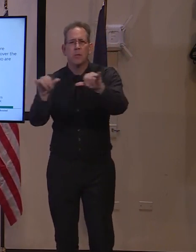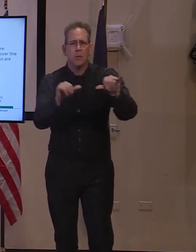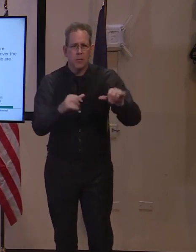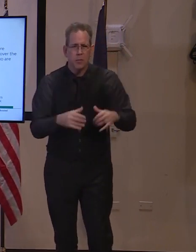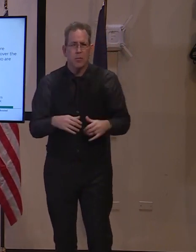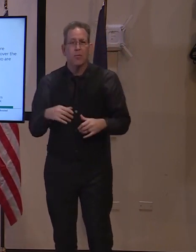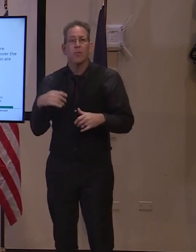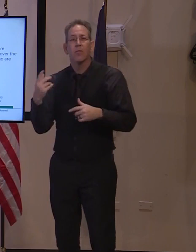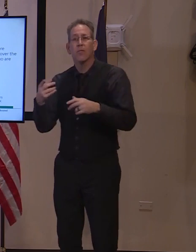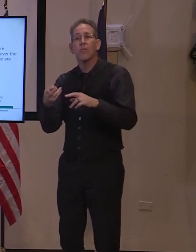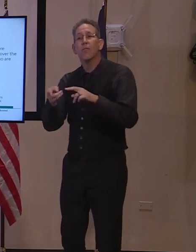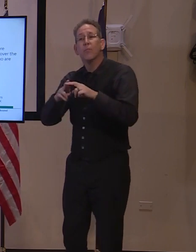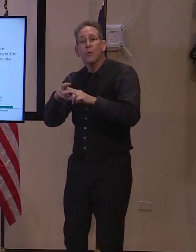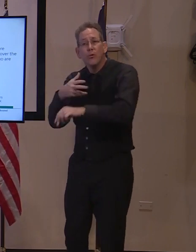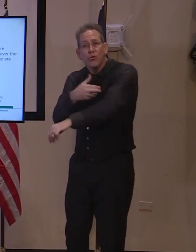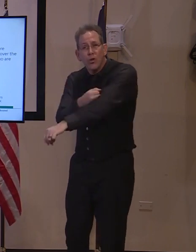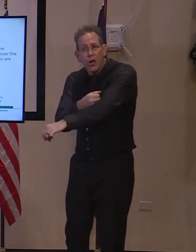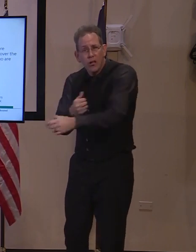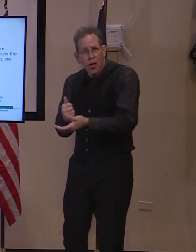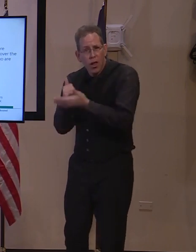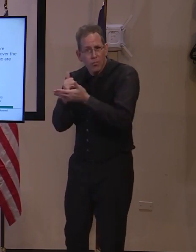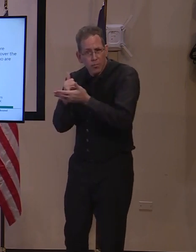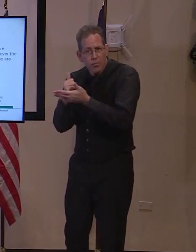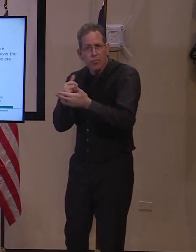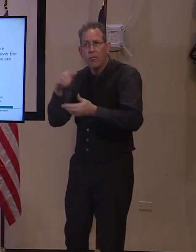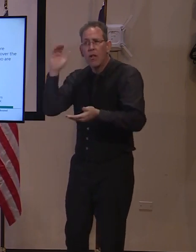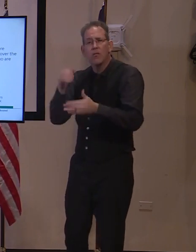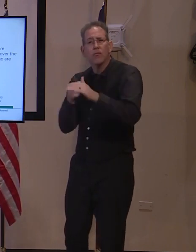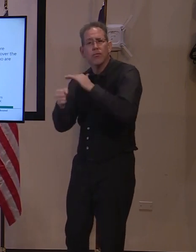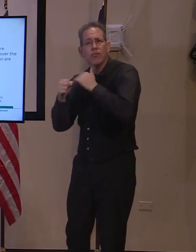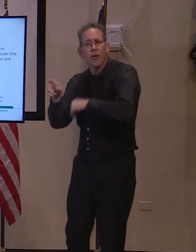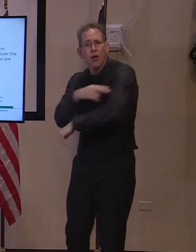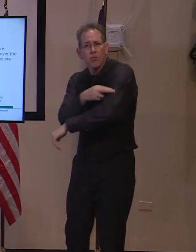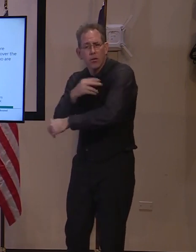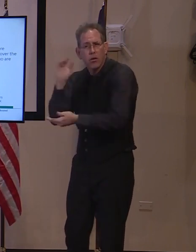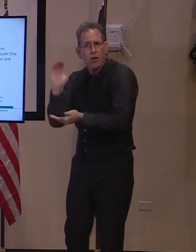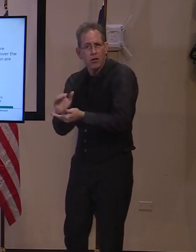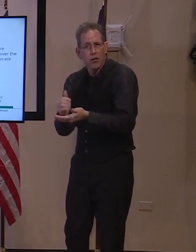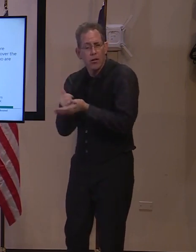highly effective. Also, tomorrow is the first is the anniversary from the first